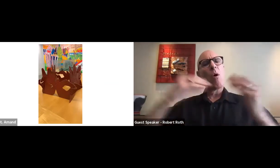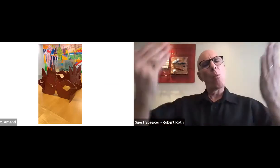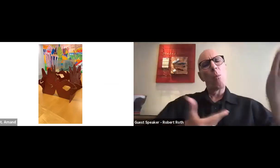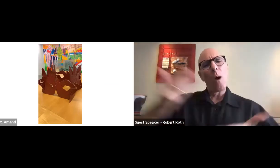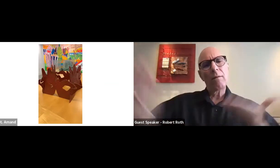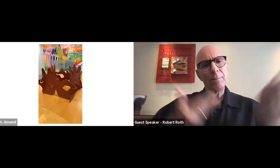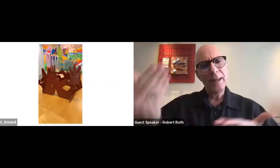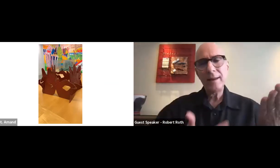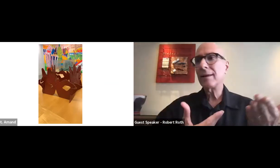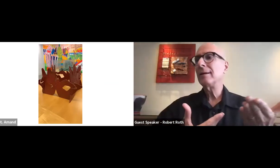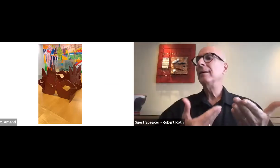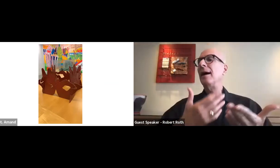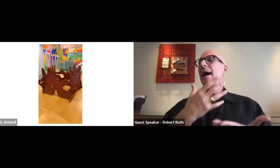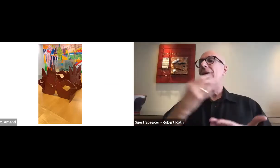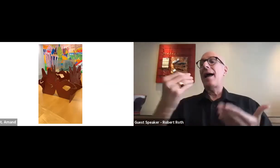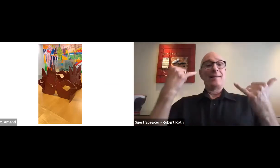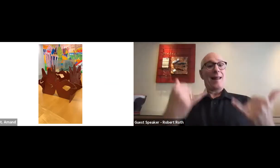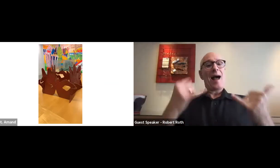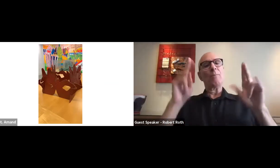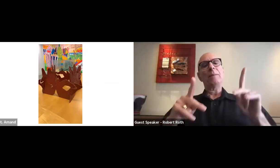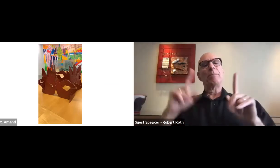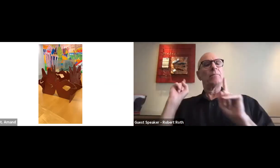really changed and became a lot more welcoming,